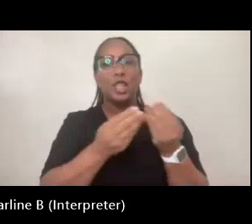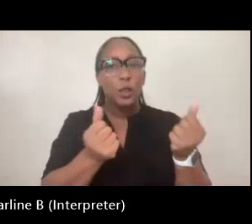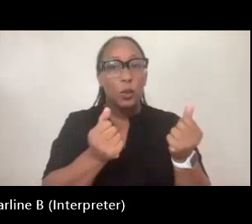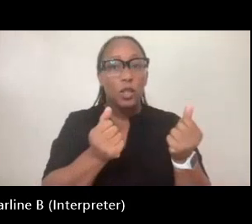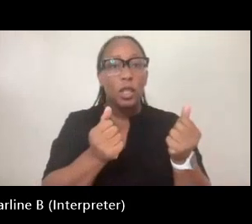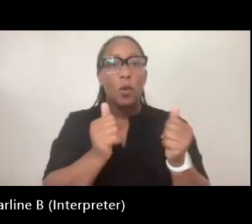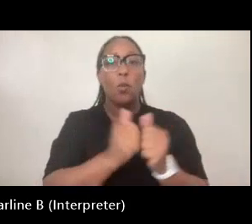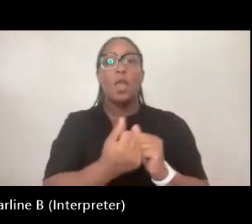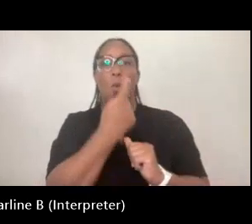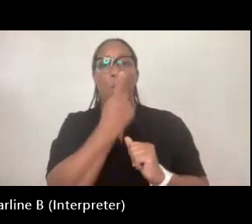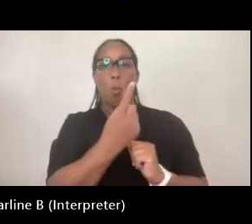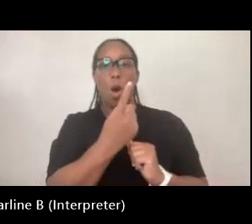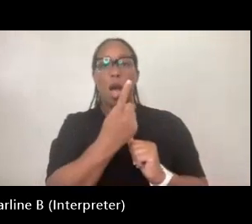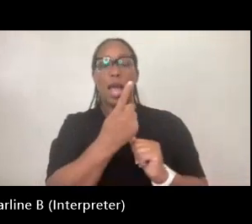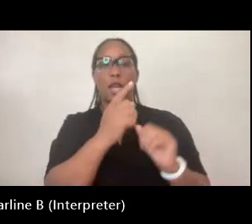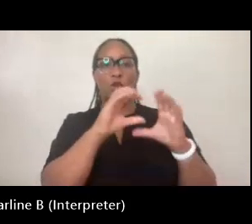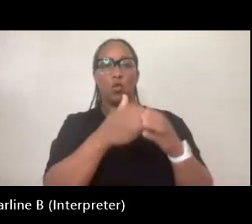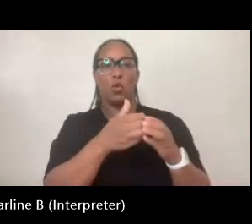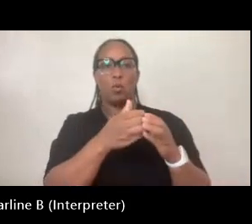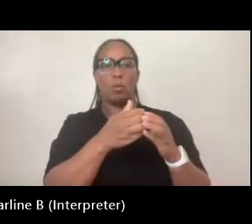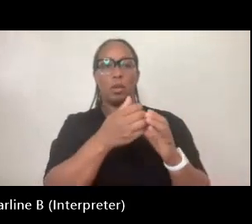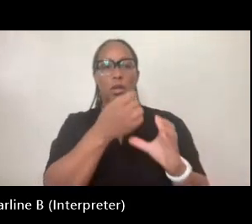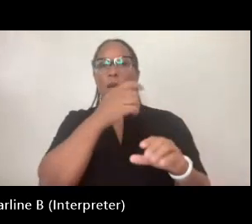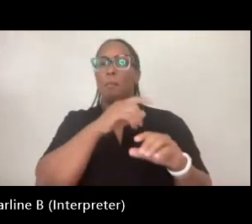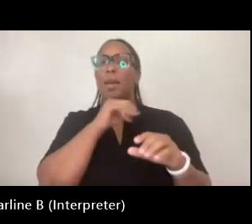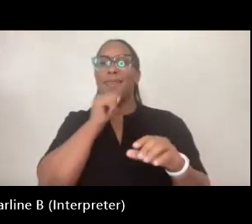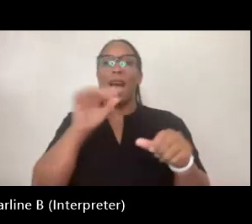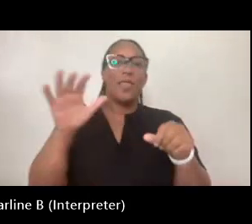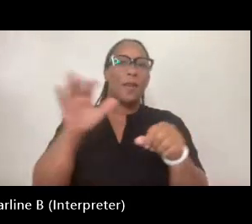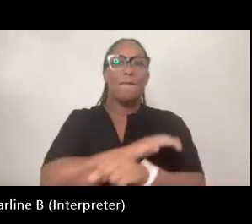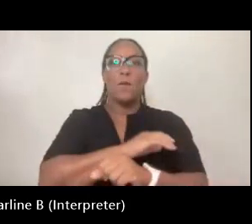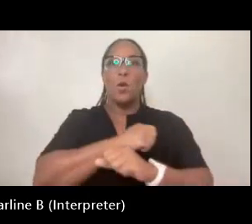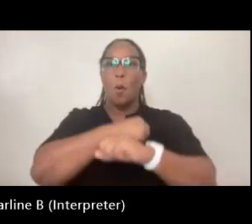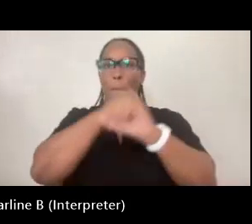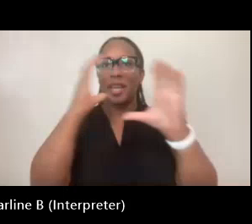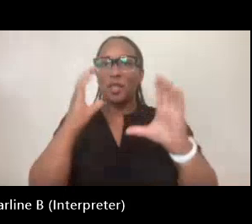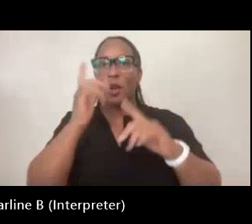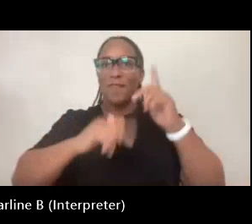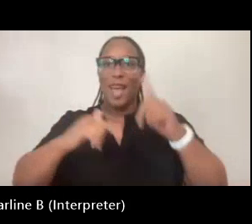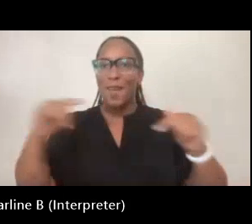person in mind or without the full picture of the diversity that is inherent in aging.